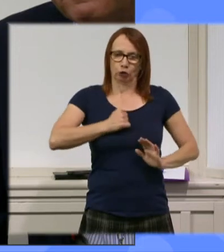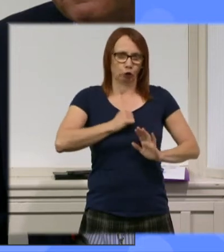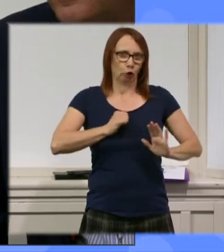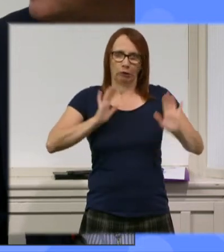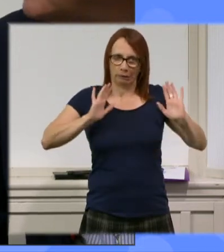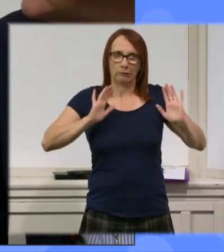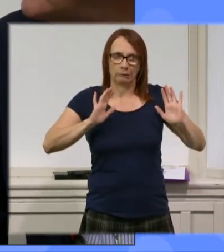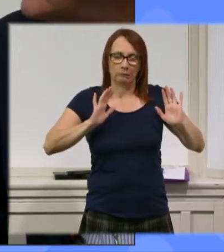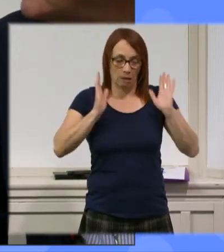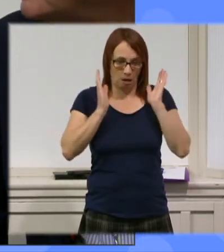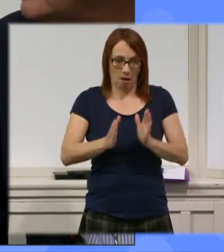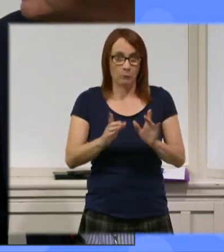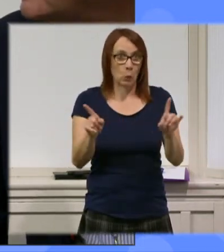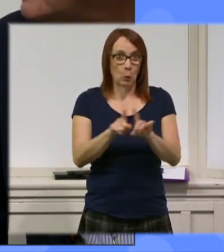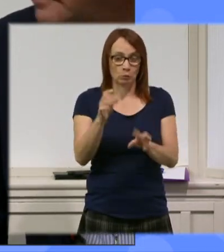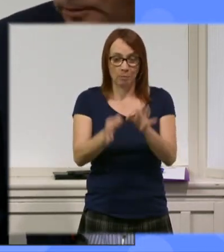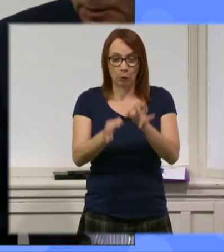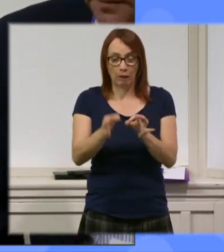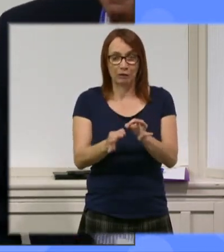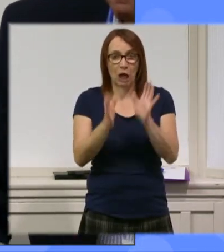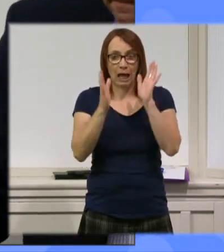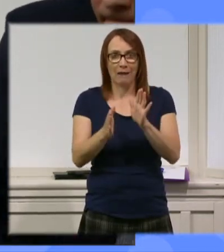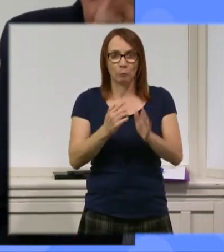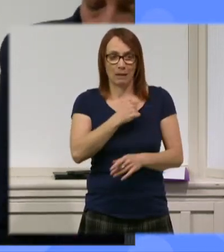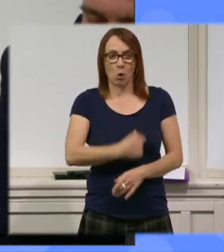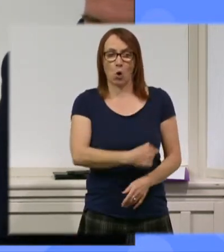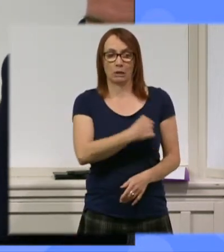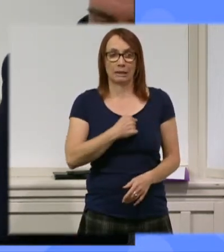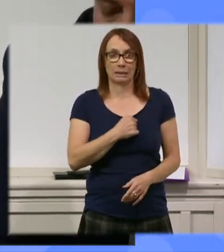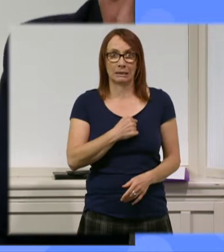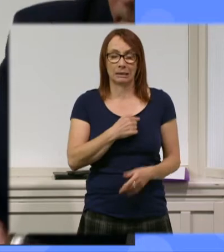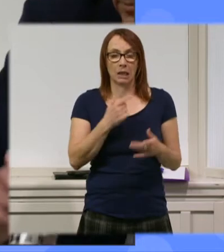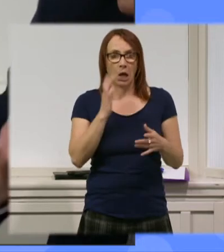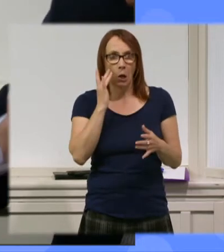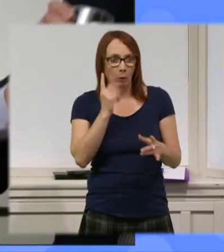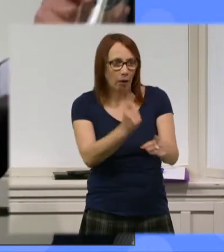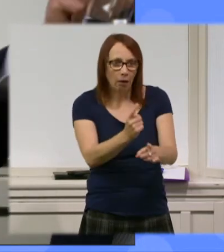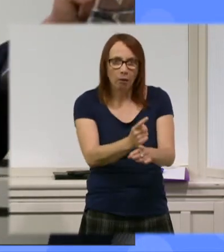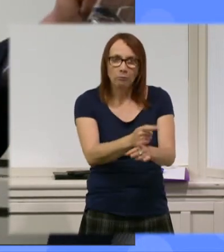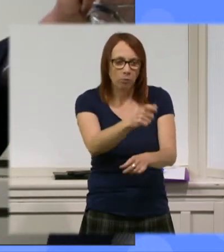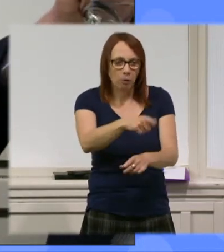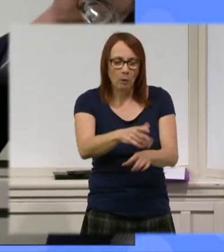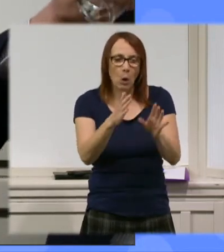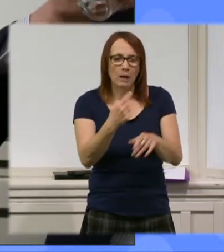know whether we're going into elections whether we're going to our constituents and say look I'm gonna try and get this done for you I mean I'm dealing with an